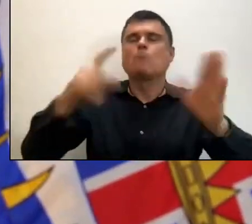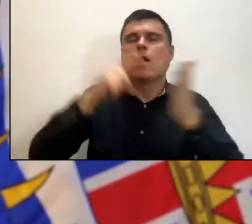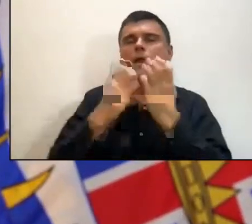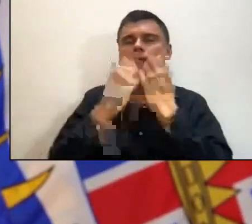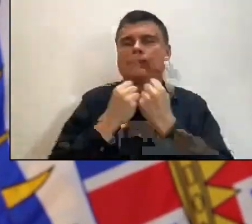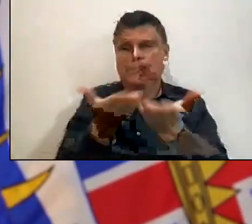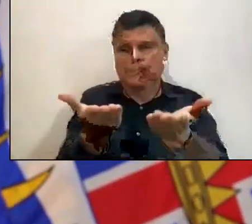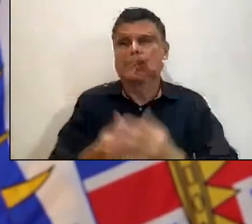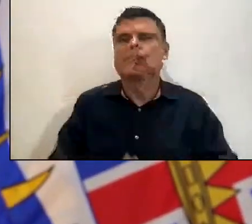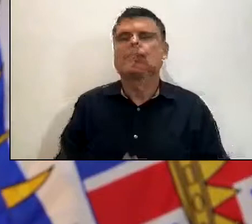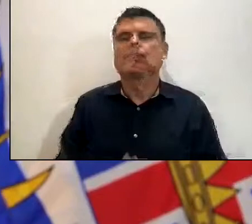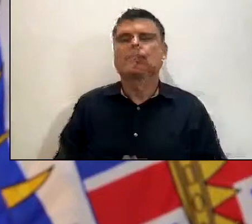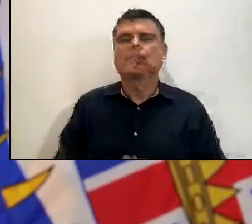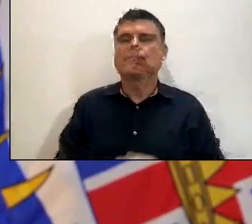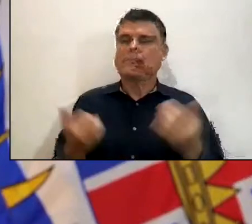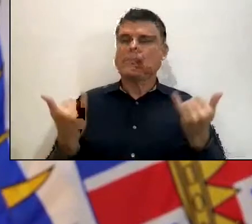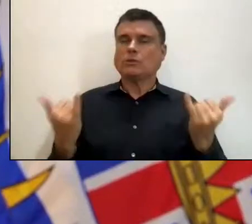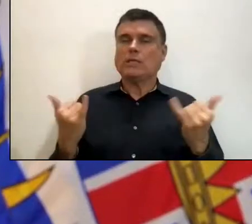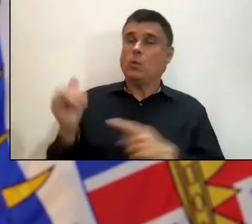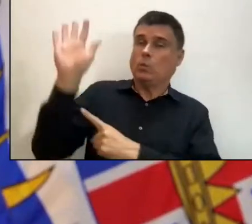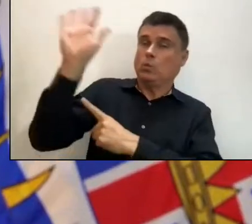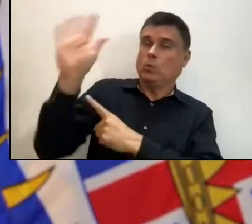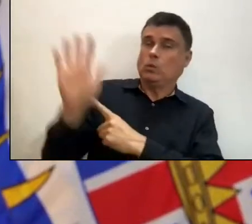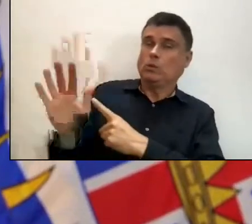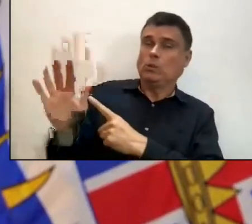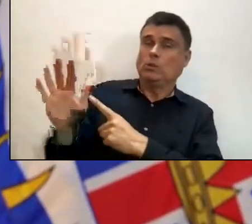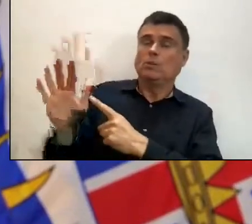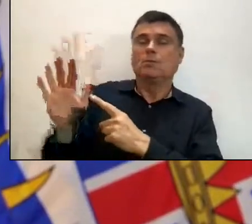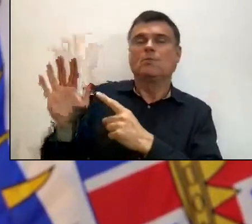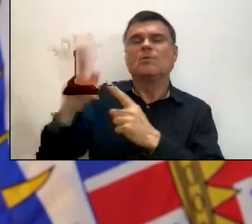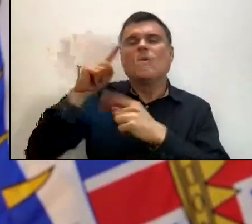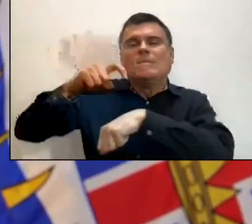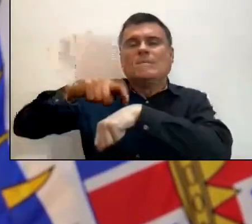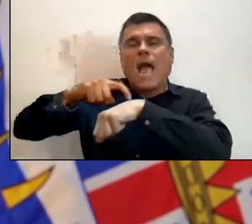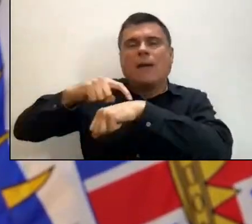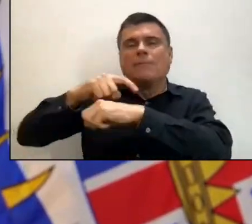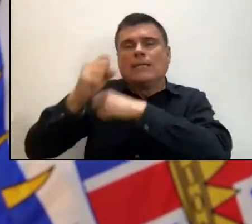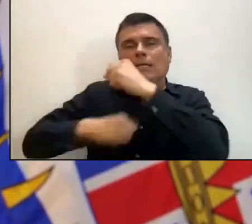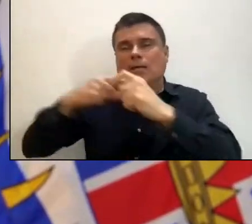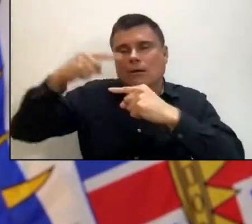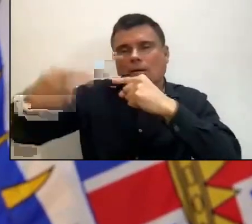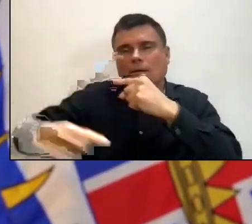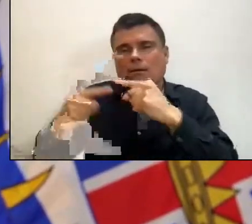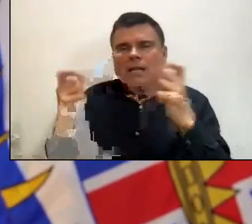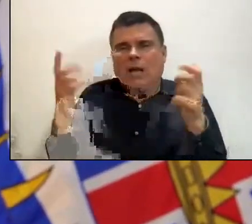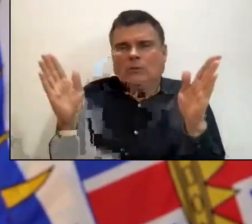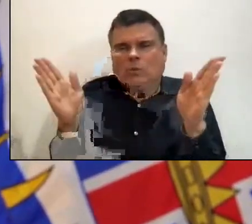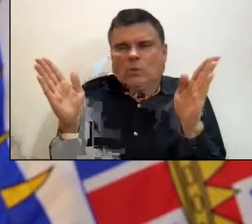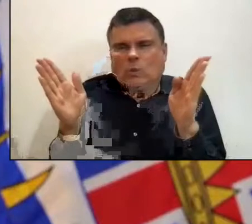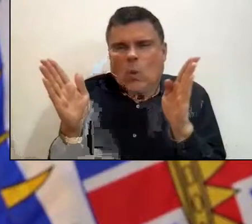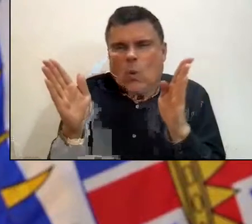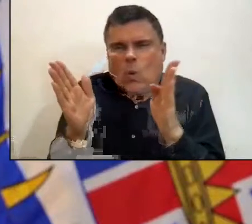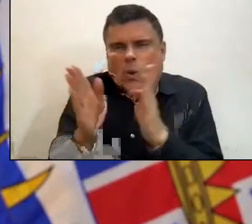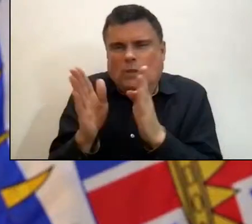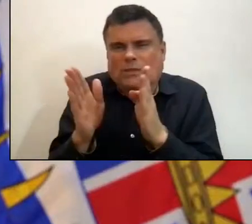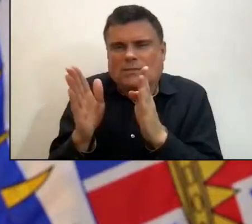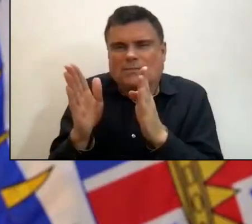rds t lightespite the chleng that we have had ov